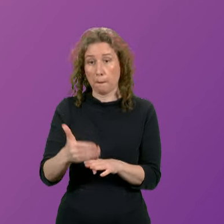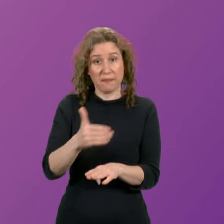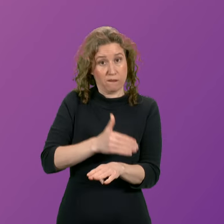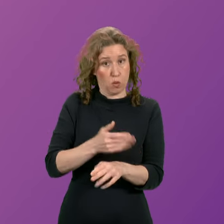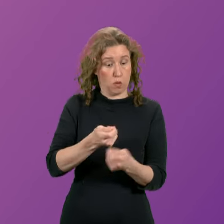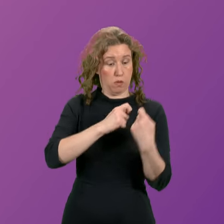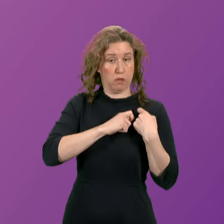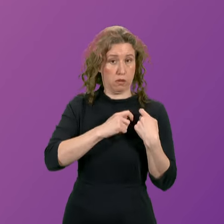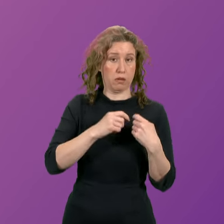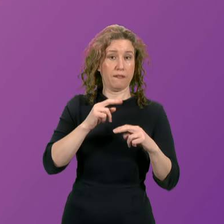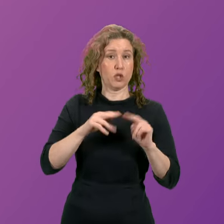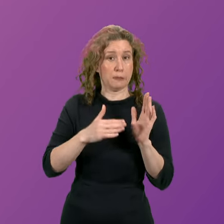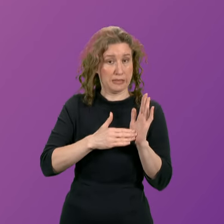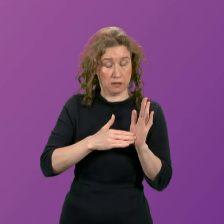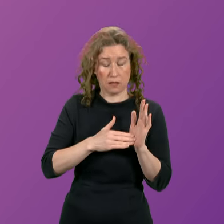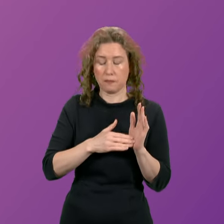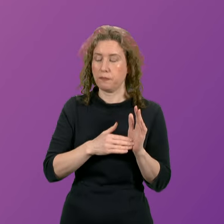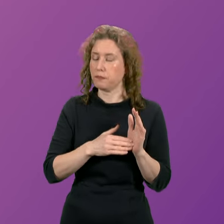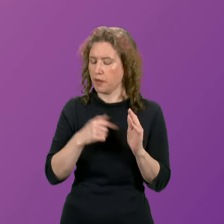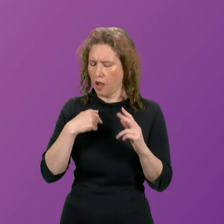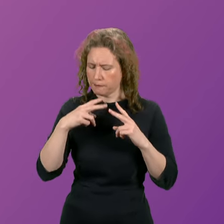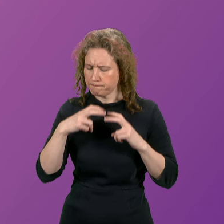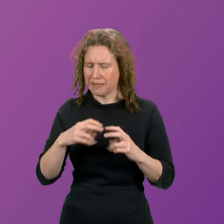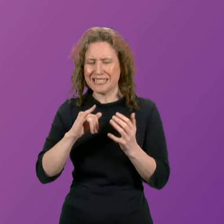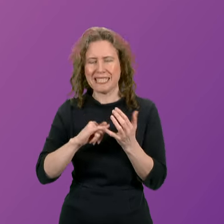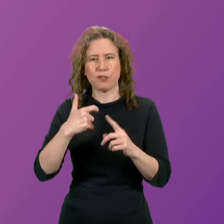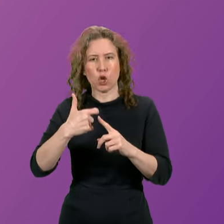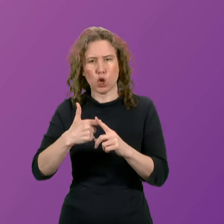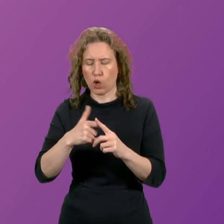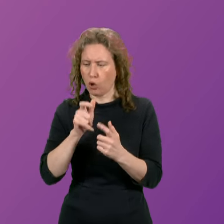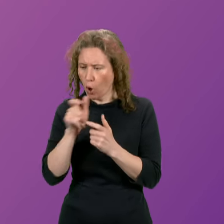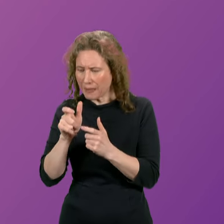I drew the issues about the comments from Stephen Kerr and Annie Wells to